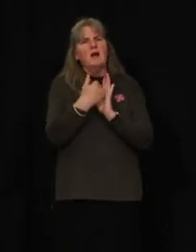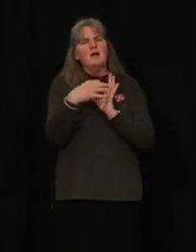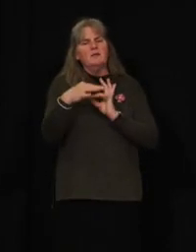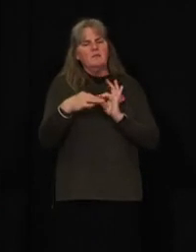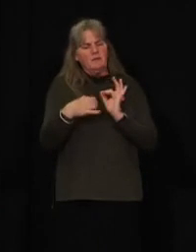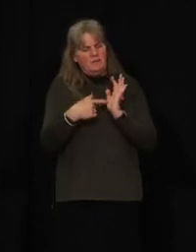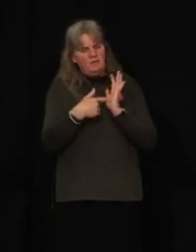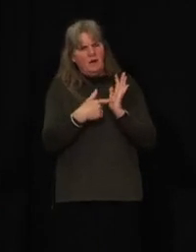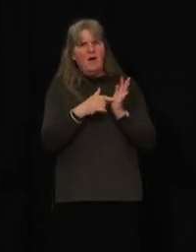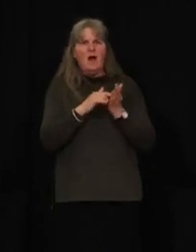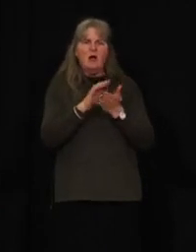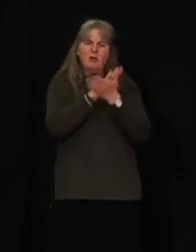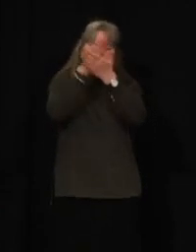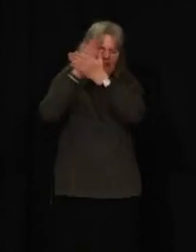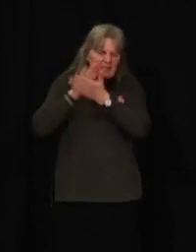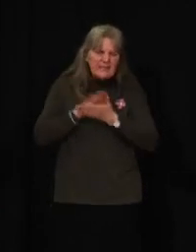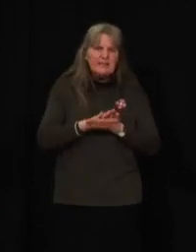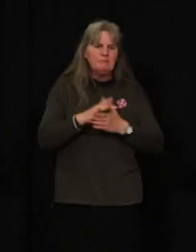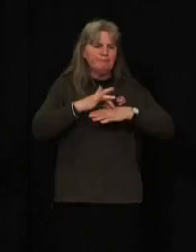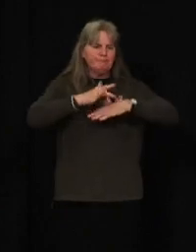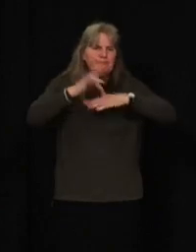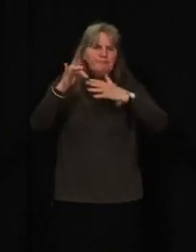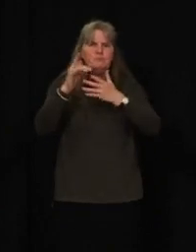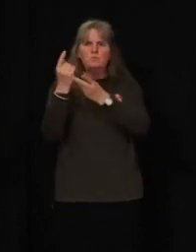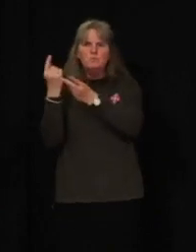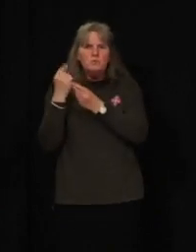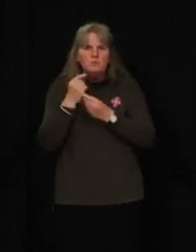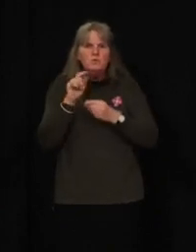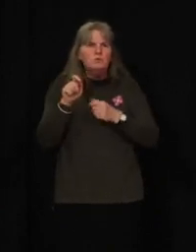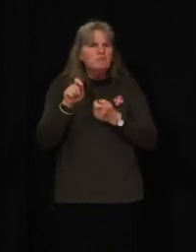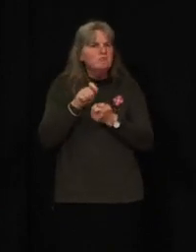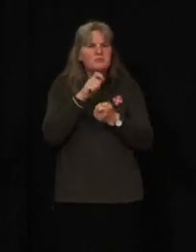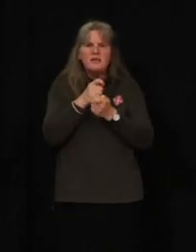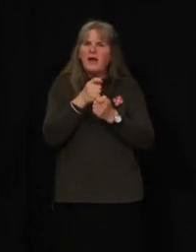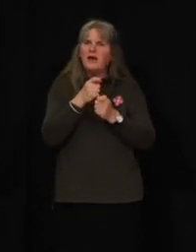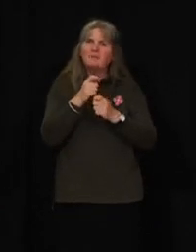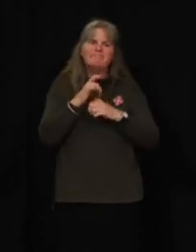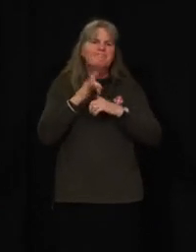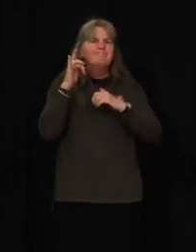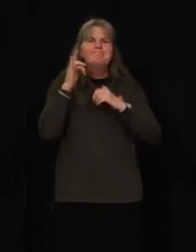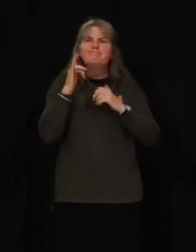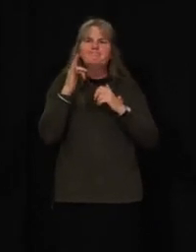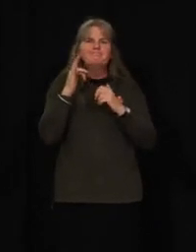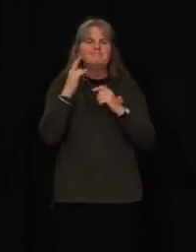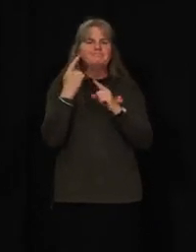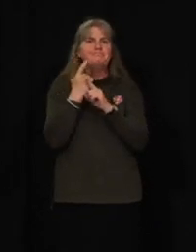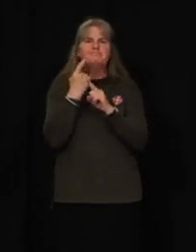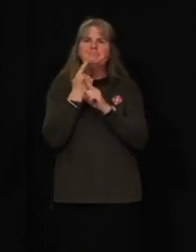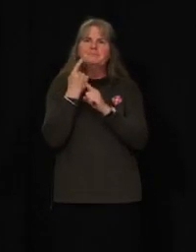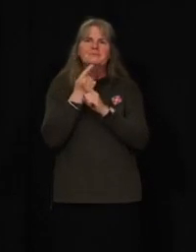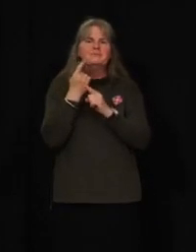really, on the cleaning and sanitation about how to maintain the proper cleaning and